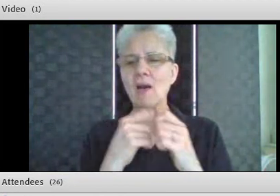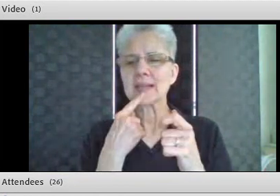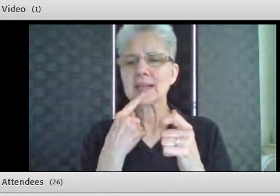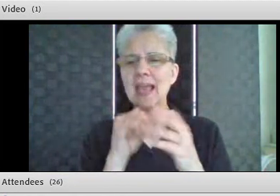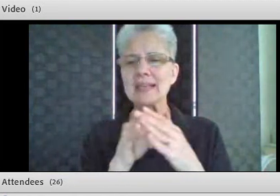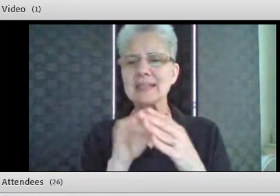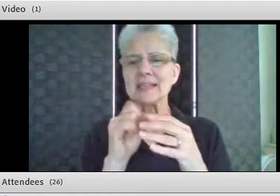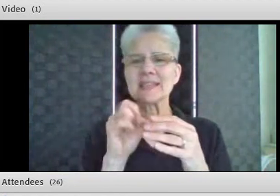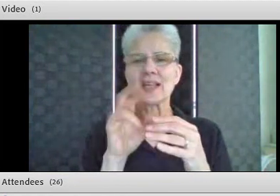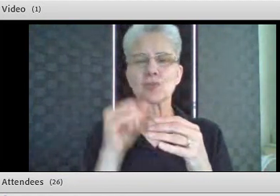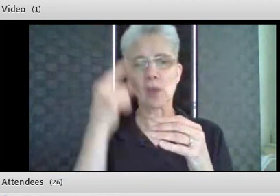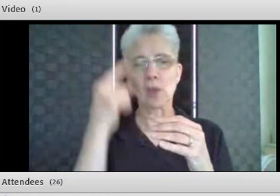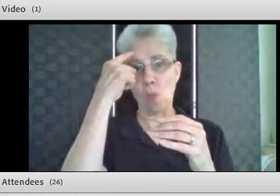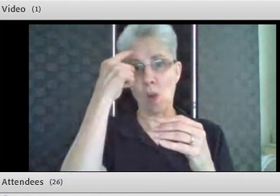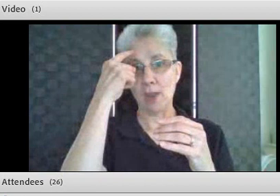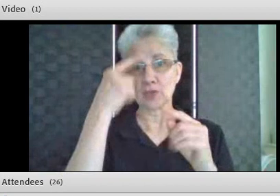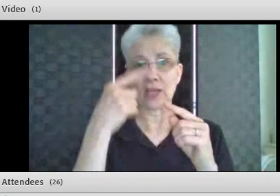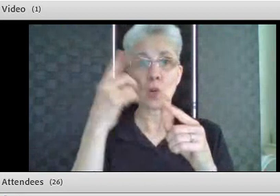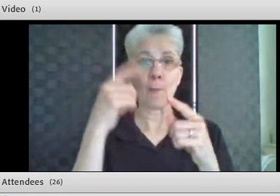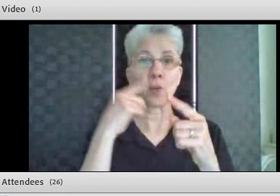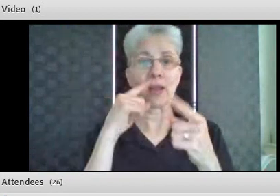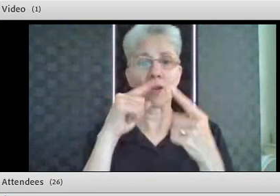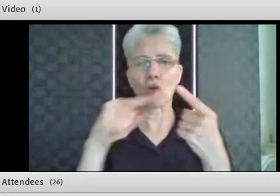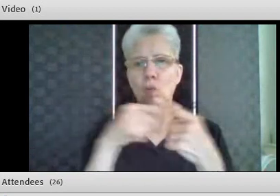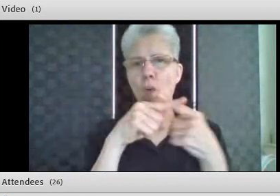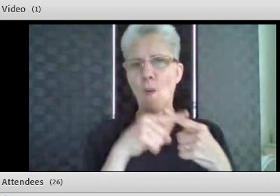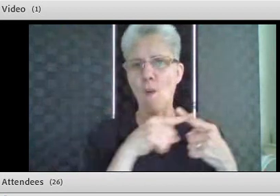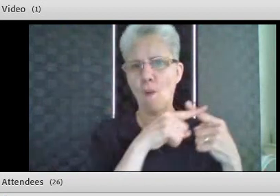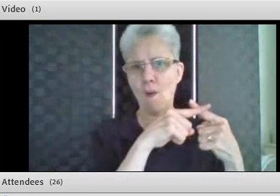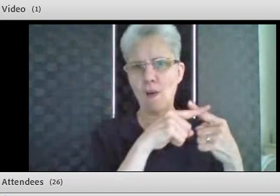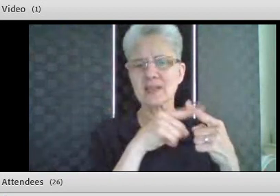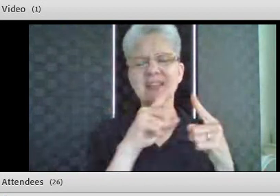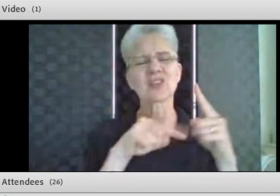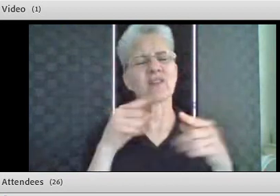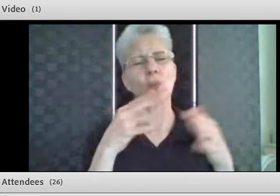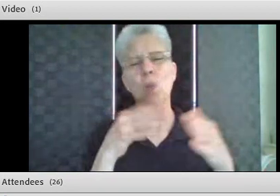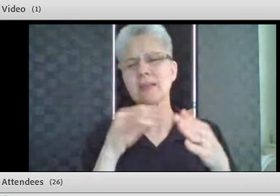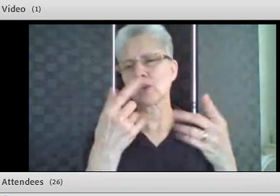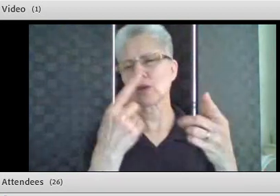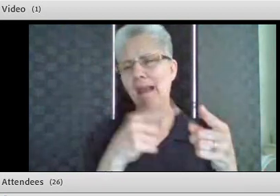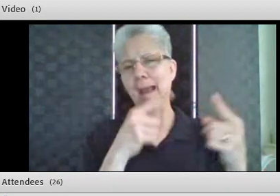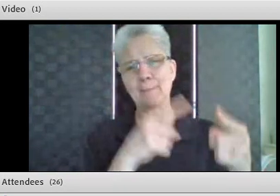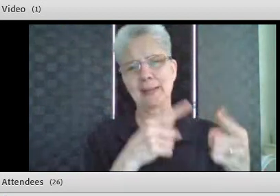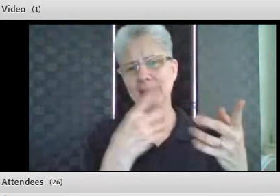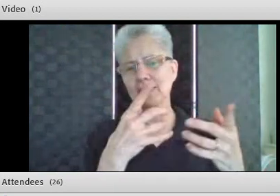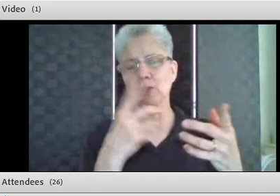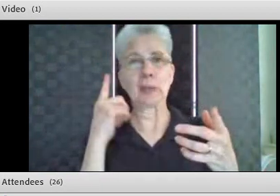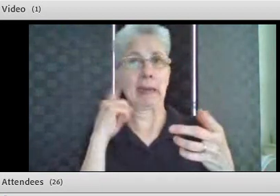Now, he saw -- Synesthesia -- What it is, is basically, the way I explain it